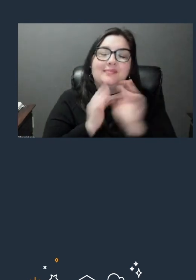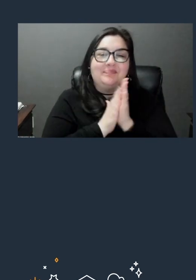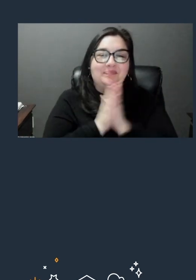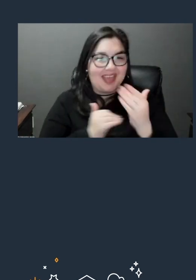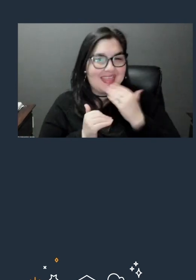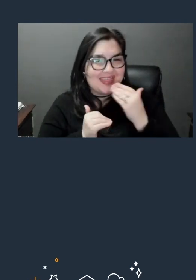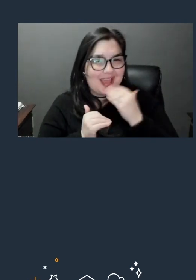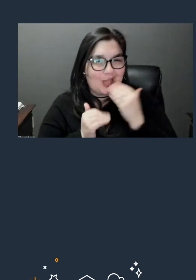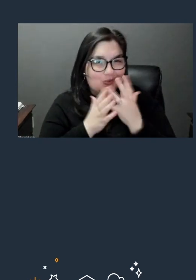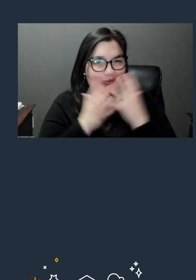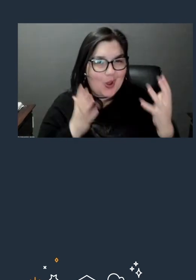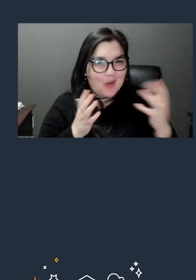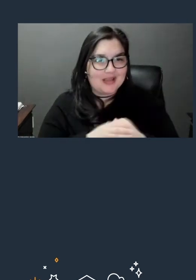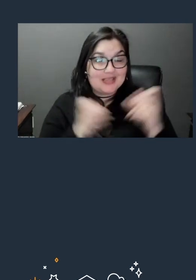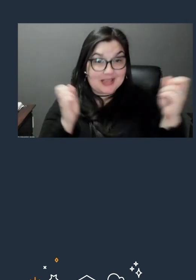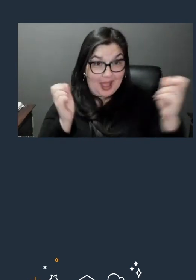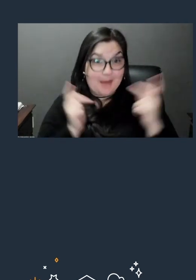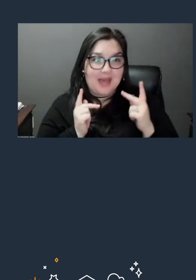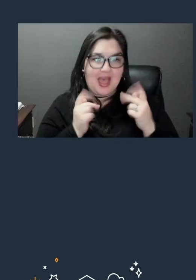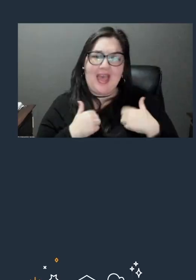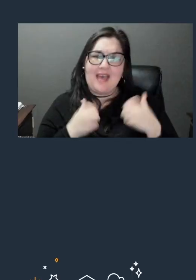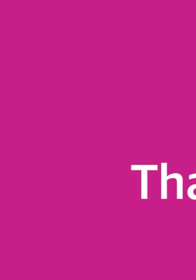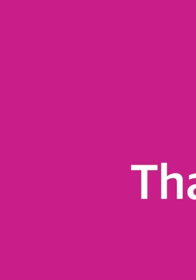Come back. We got lots more great content for you.